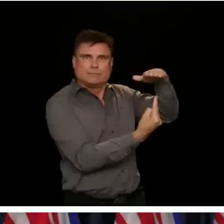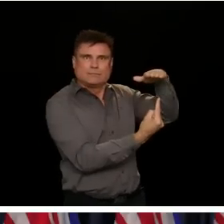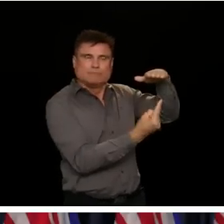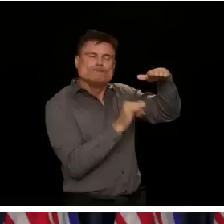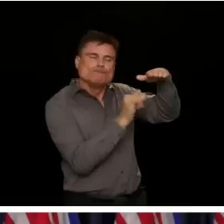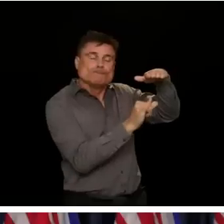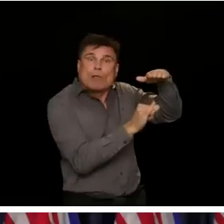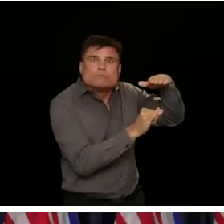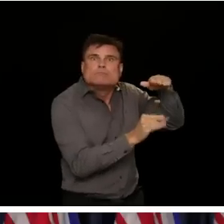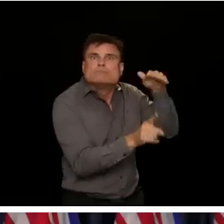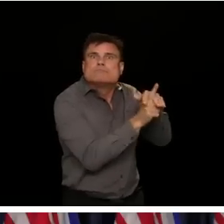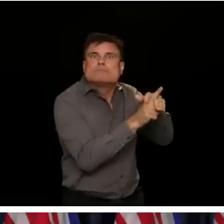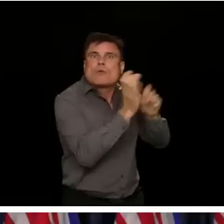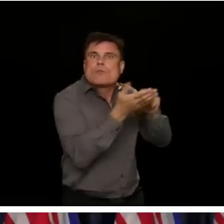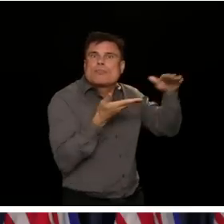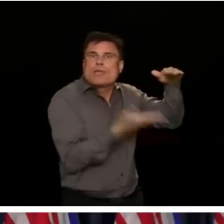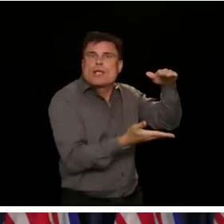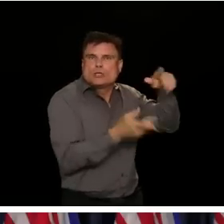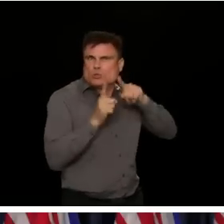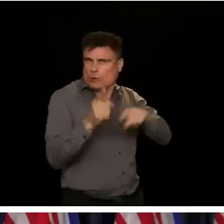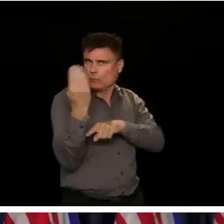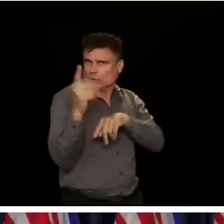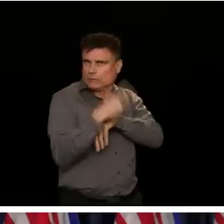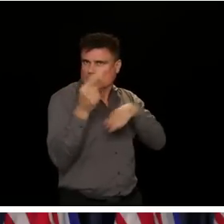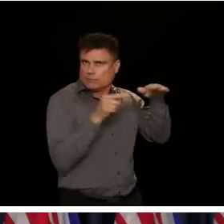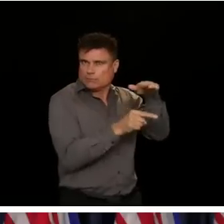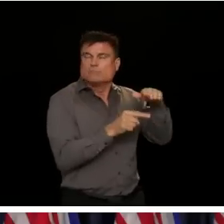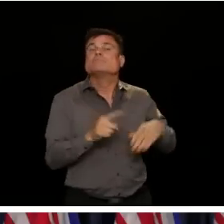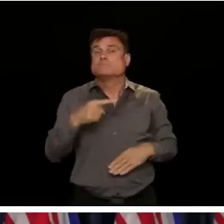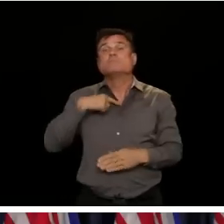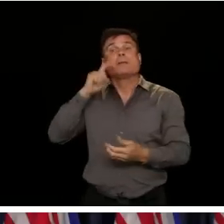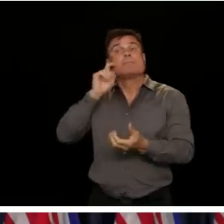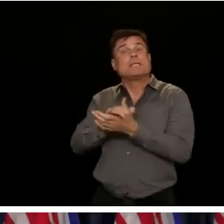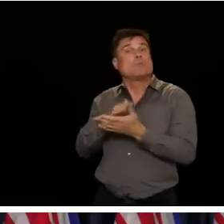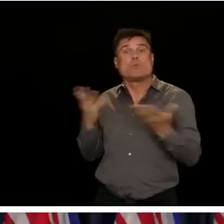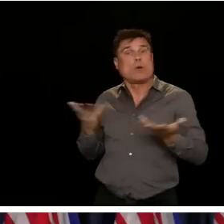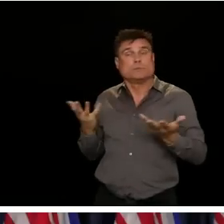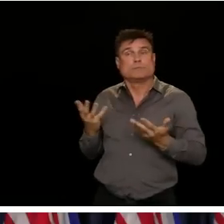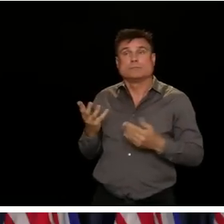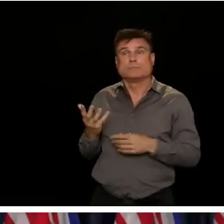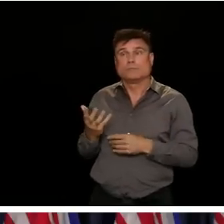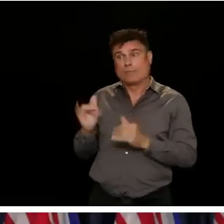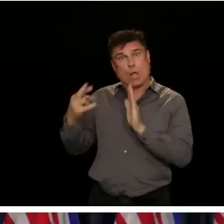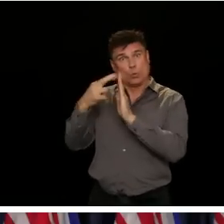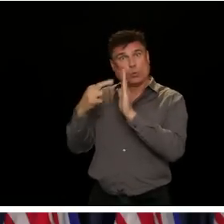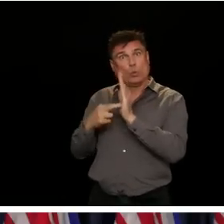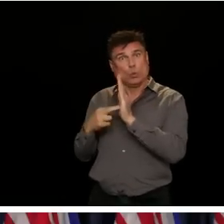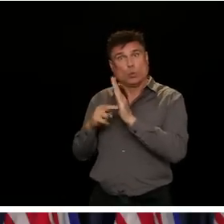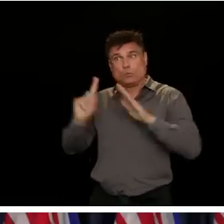We believe that having quarantine services we have provided for people means we can support them if they get sick